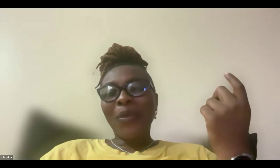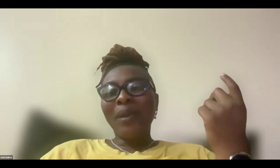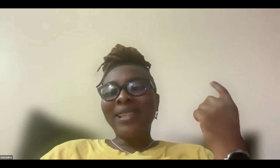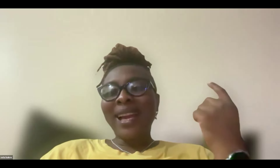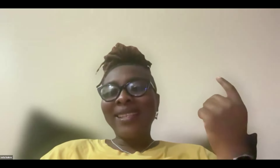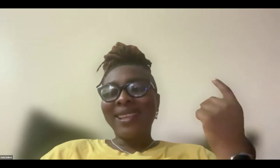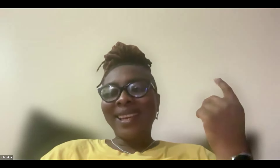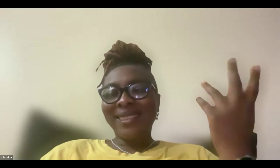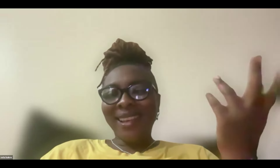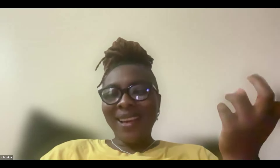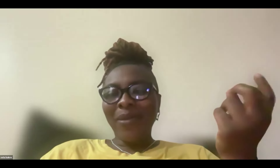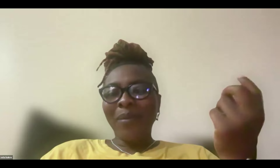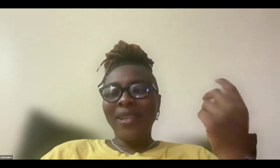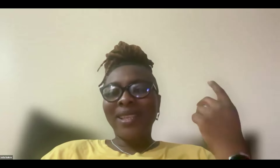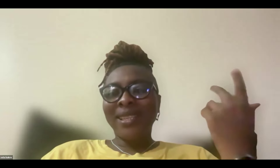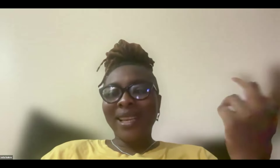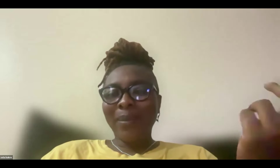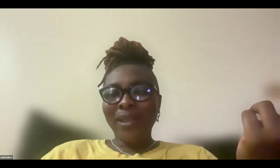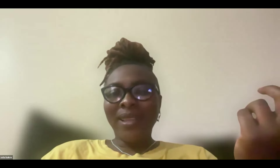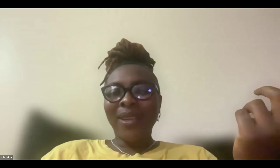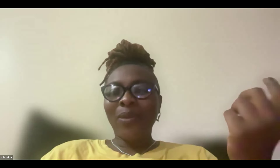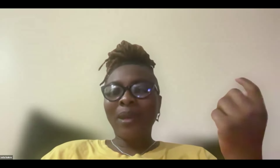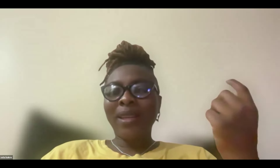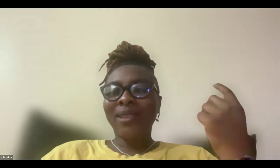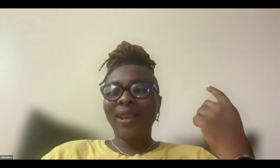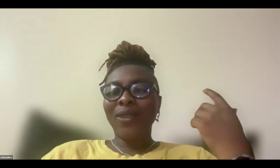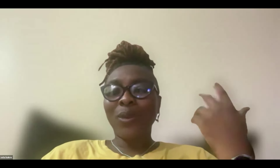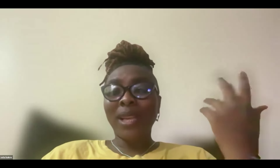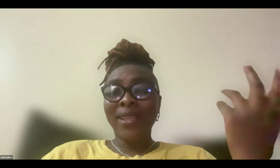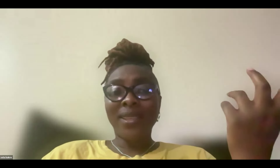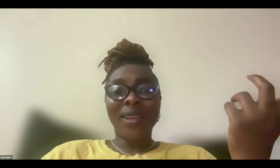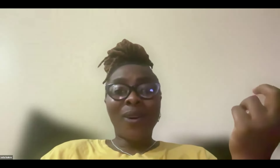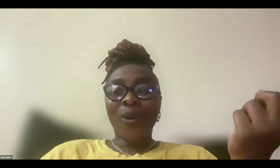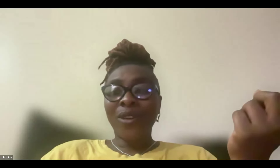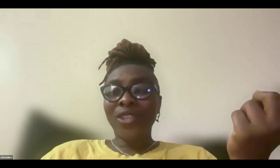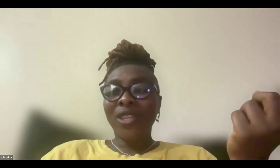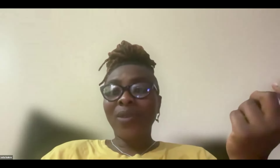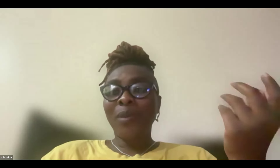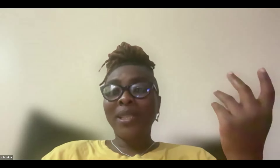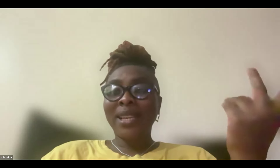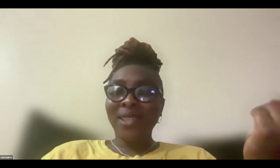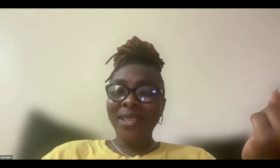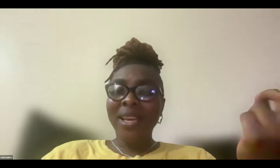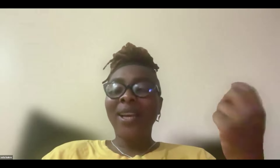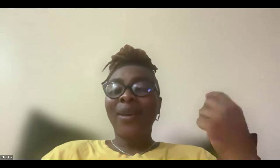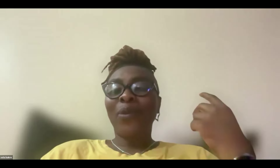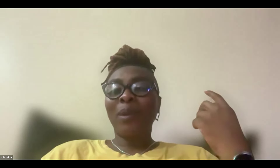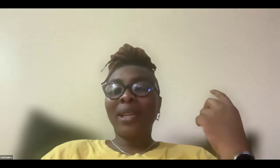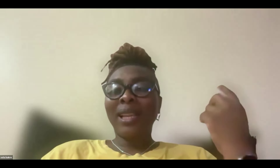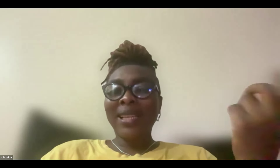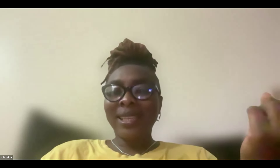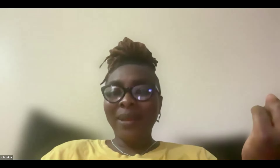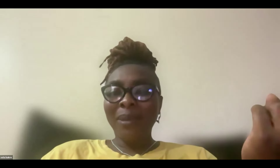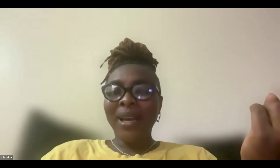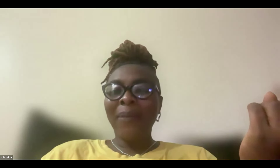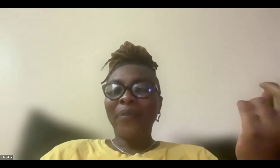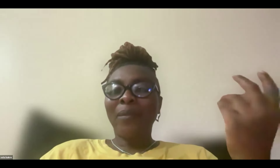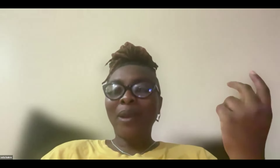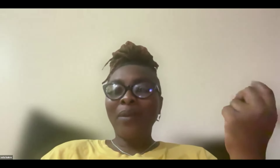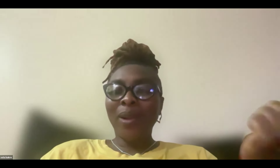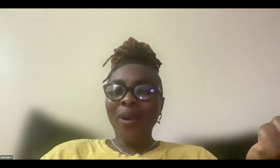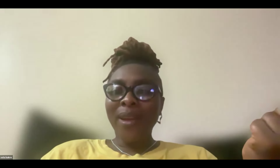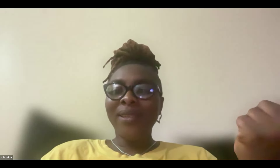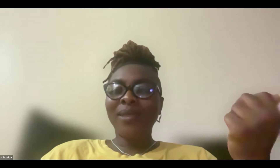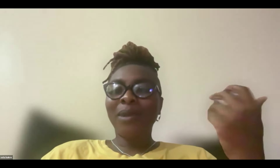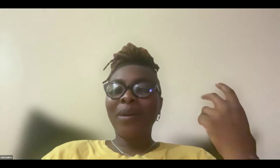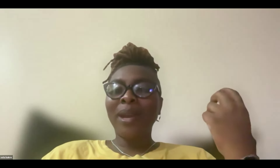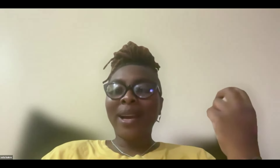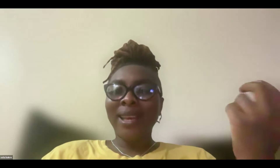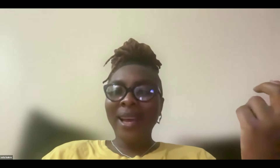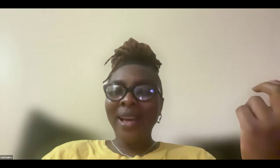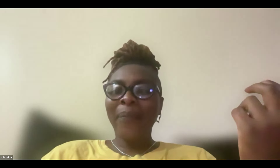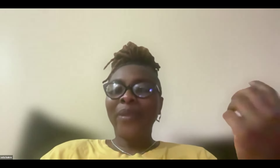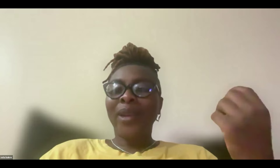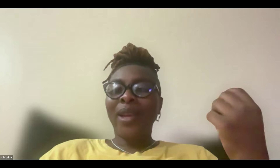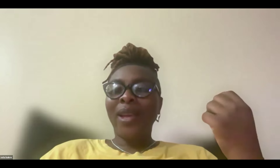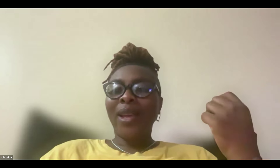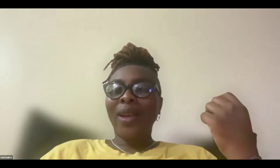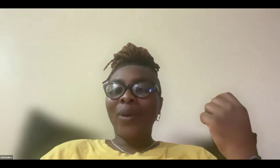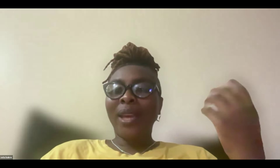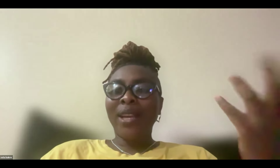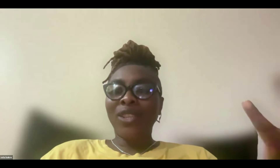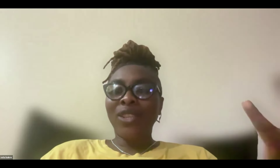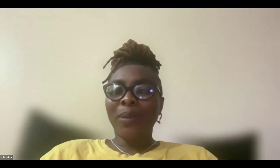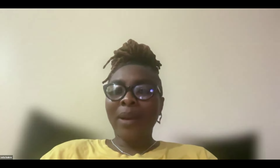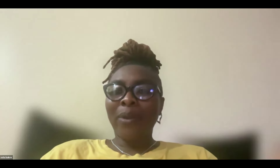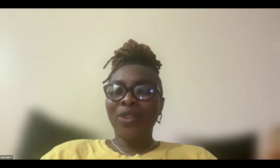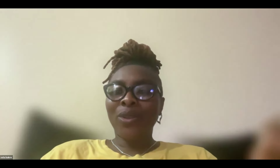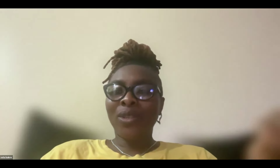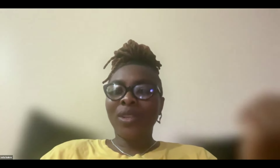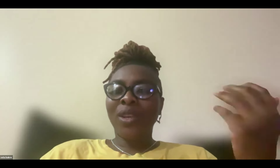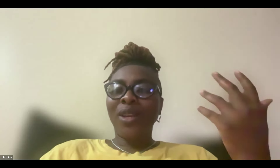sola bakre: We met Isaac Esther. We met Janet Alabade. We met Juliet Orji. We met Khadija. We met Ladi Gimba, Mary Lawrence, Miriam Yahaya. Okay. Ajizoba precious